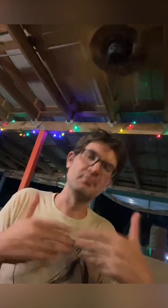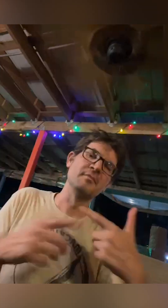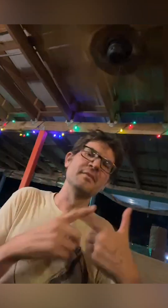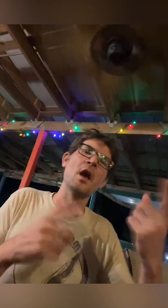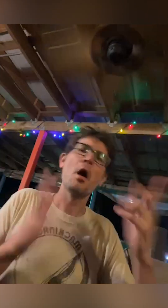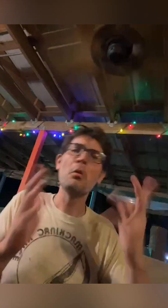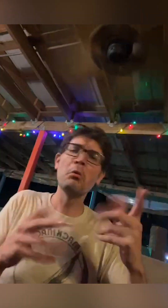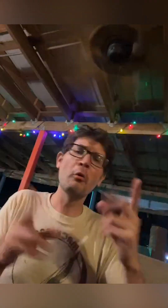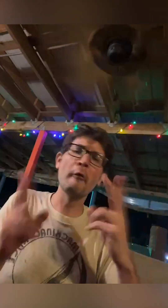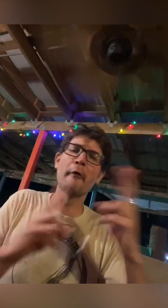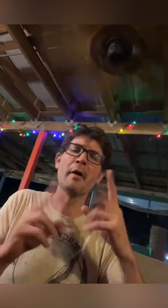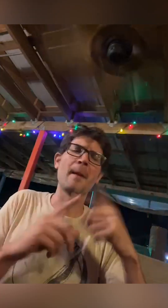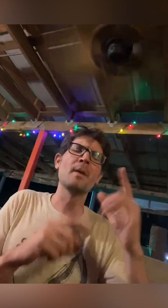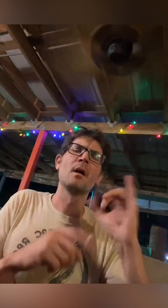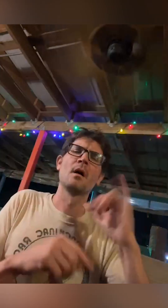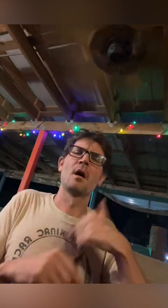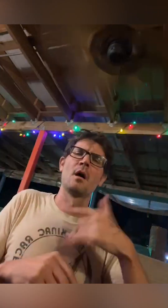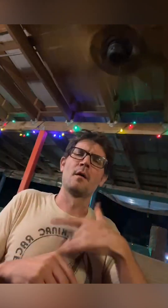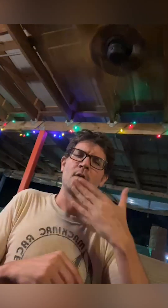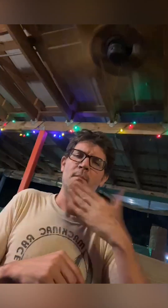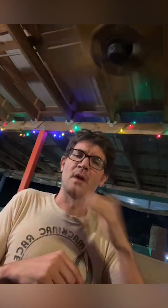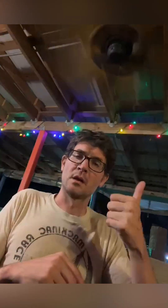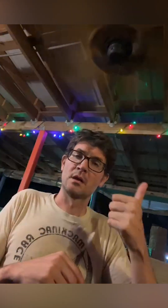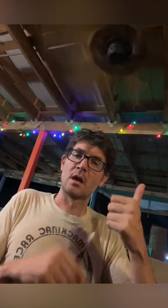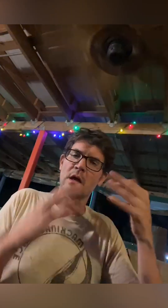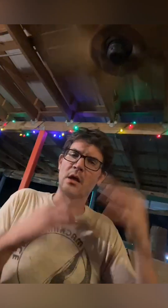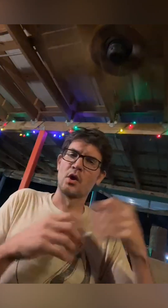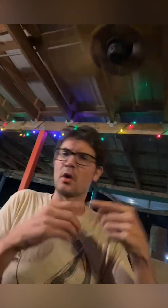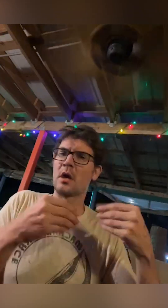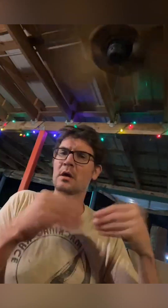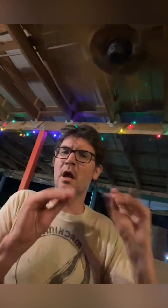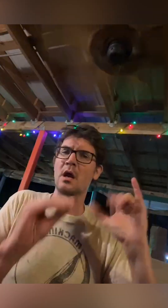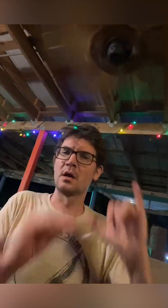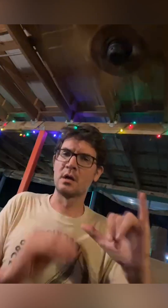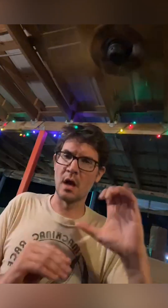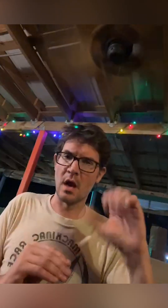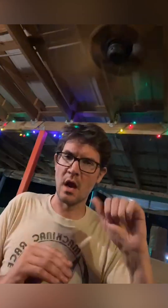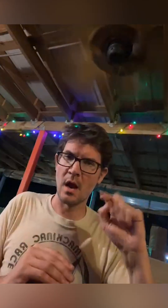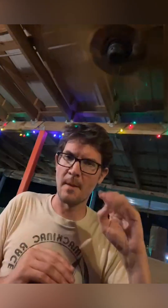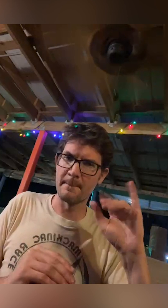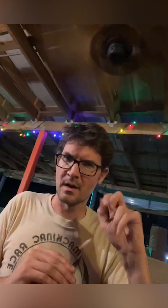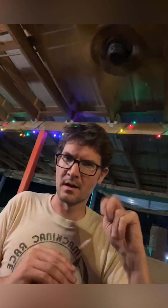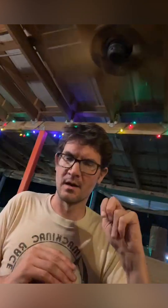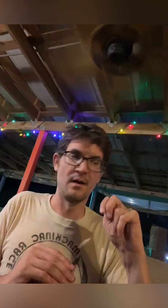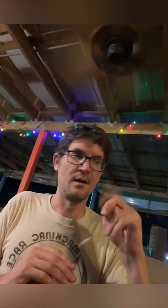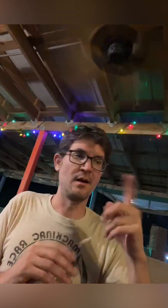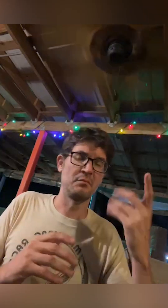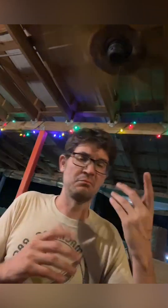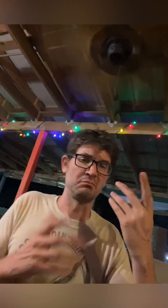We ended up chatting about all sorts of things, and, I actually felt kind of bad for him. He’s decided to sell his catamaran.